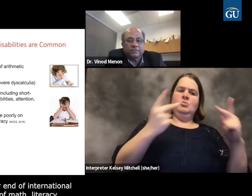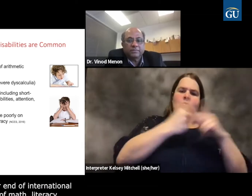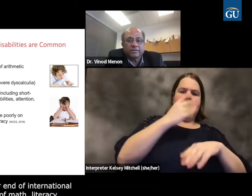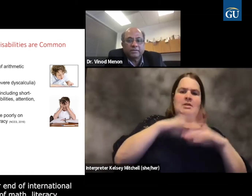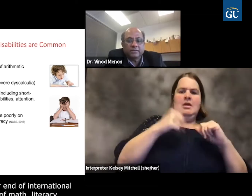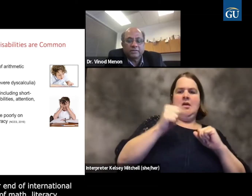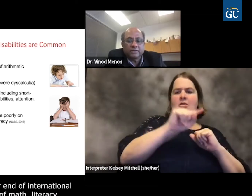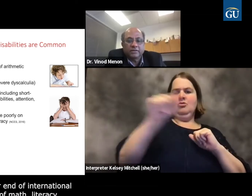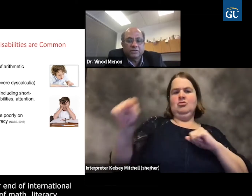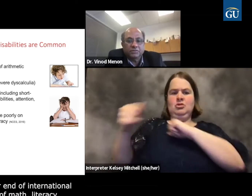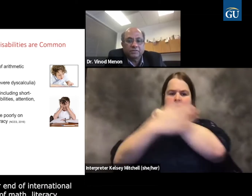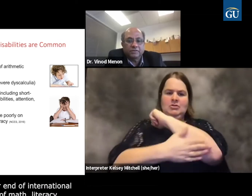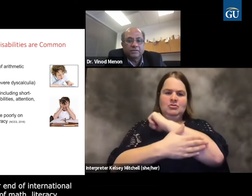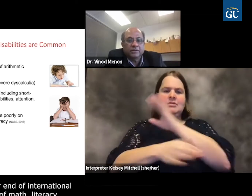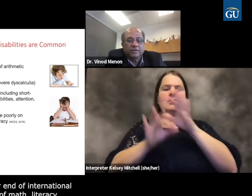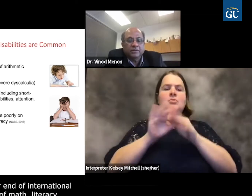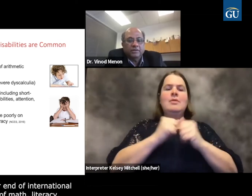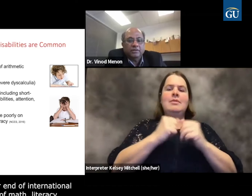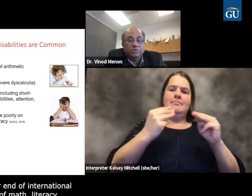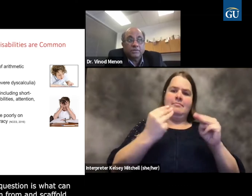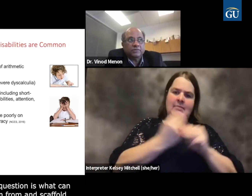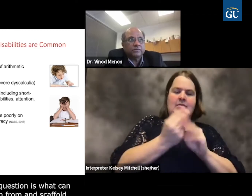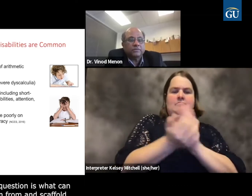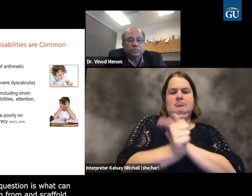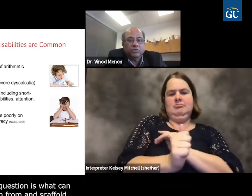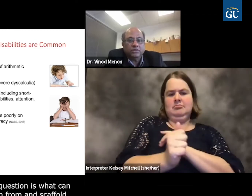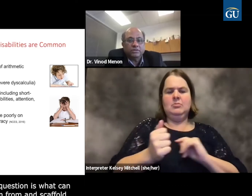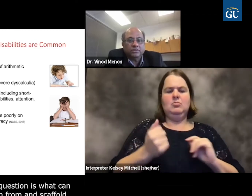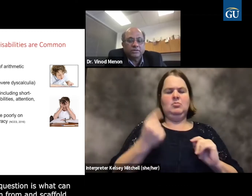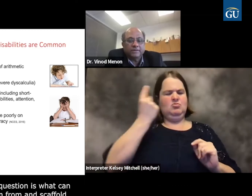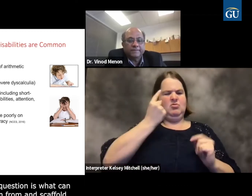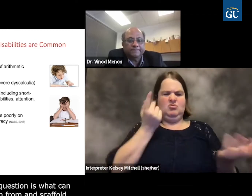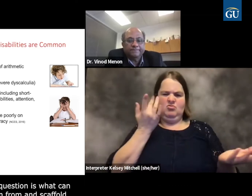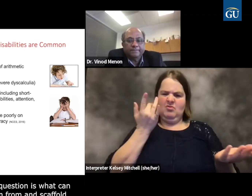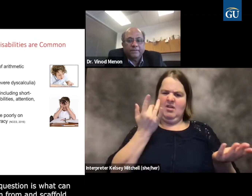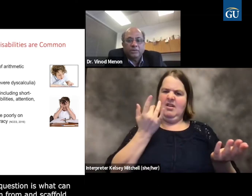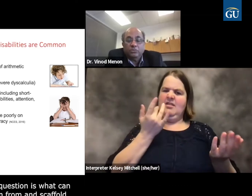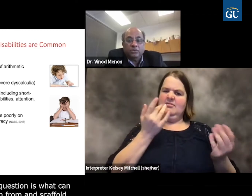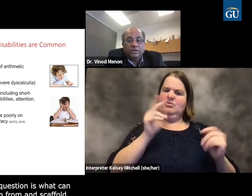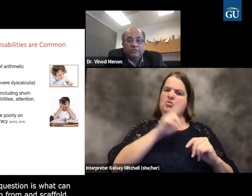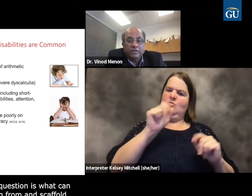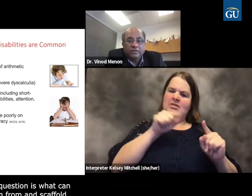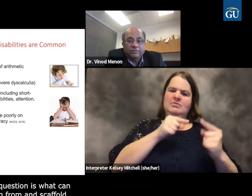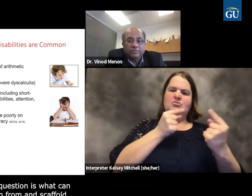international tests of math uh literacy